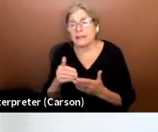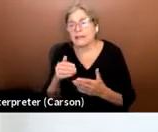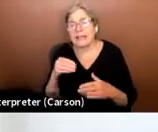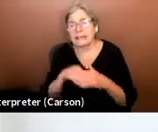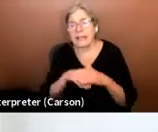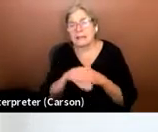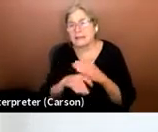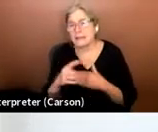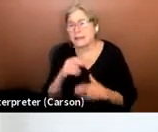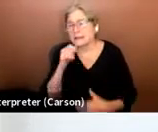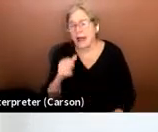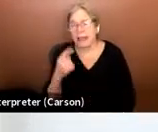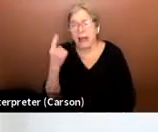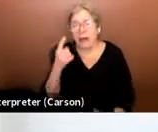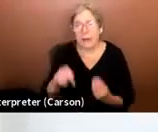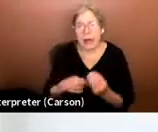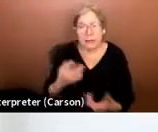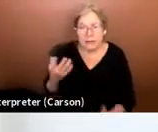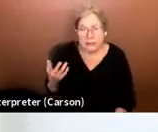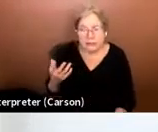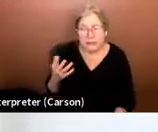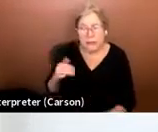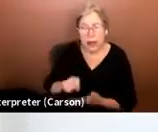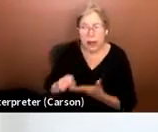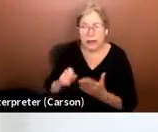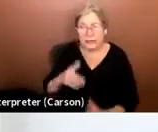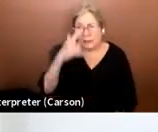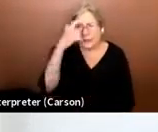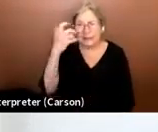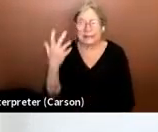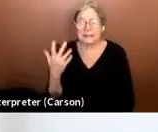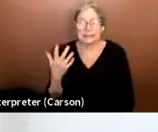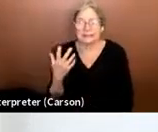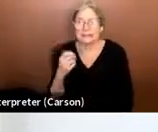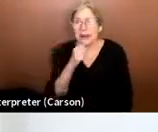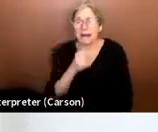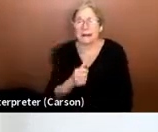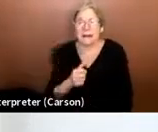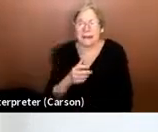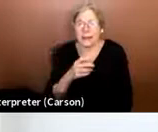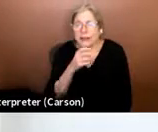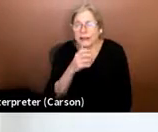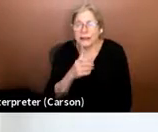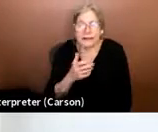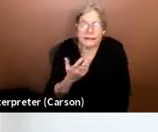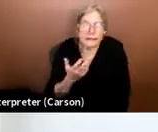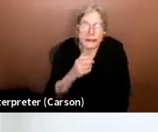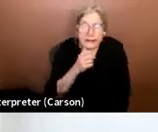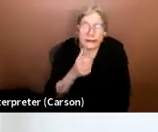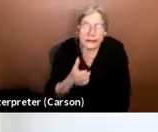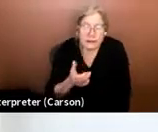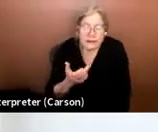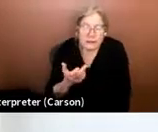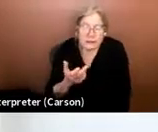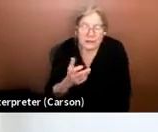not considered by authors. Because they are writers. They have